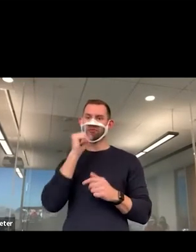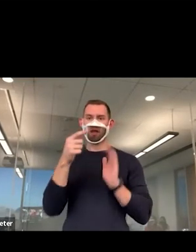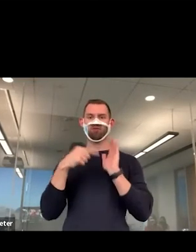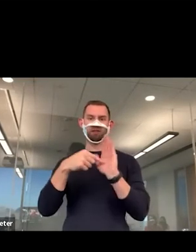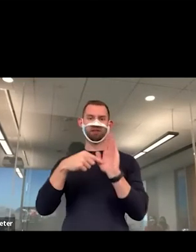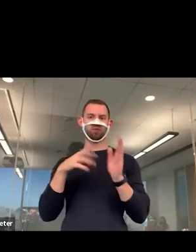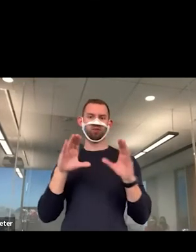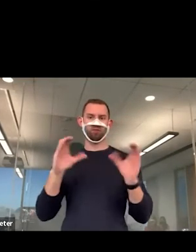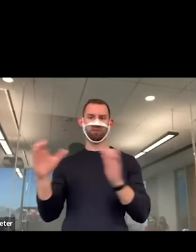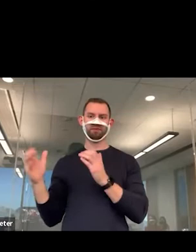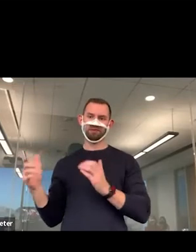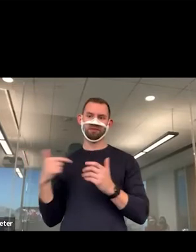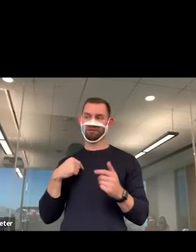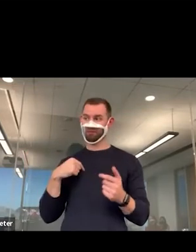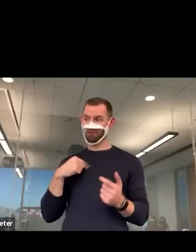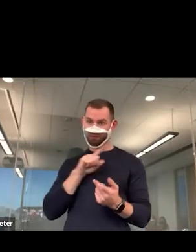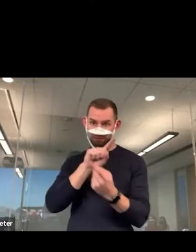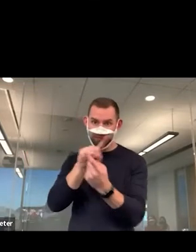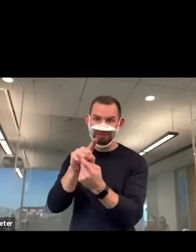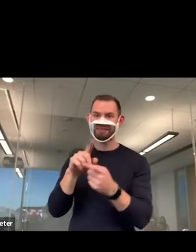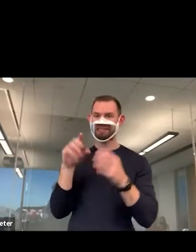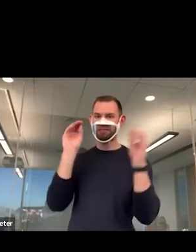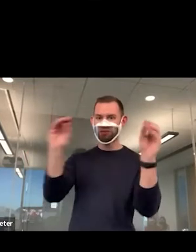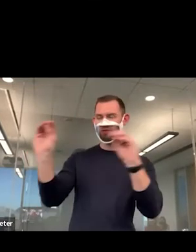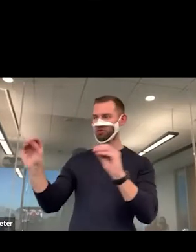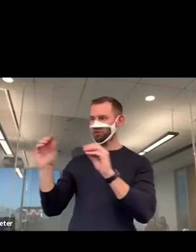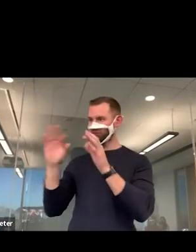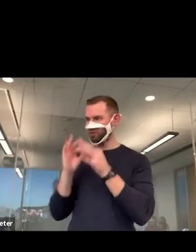these are your rights these are your civil rights and you need to know about them